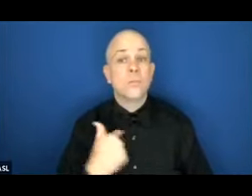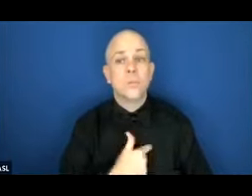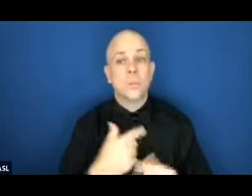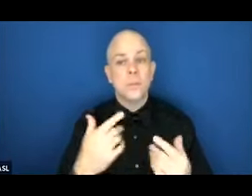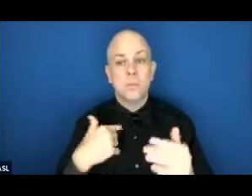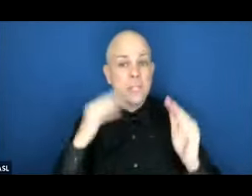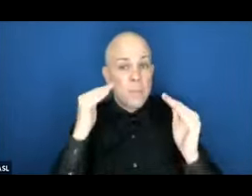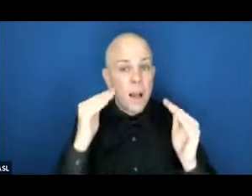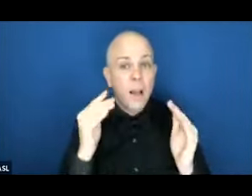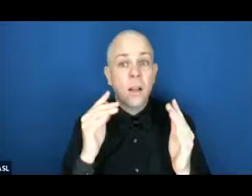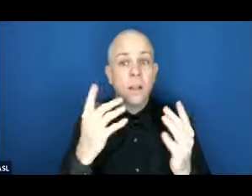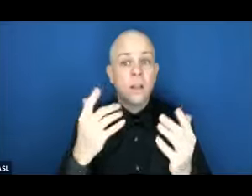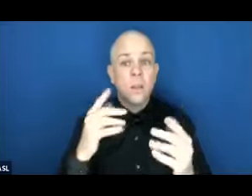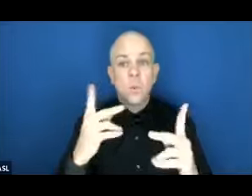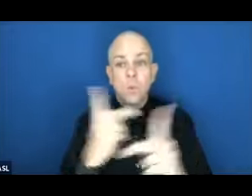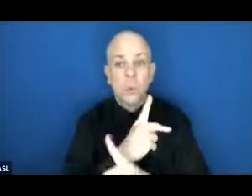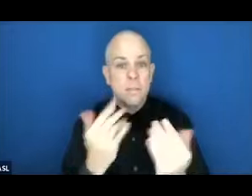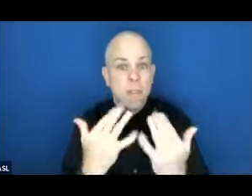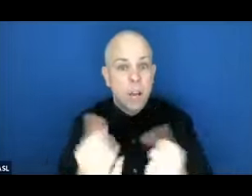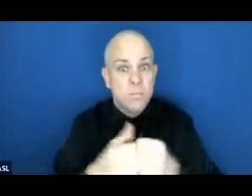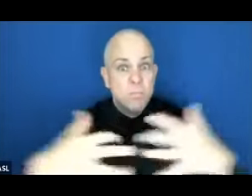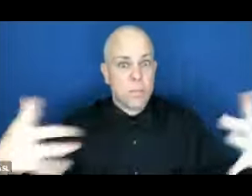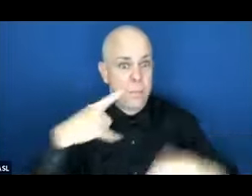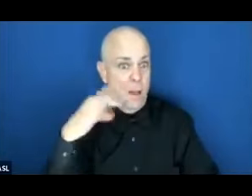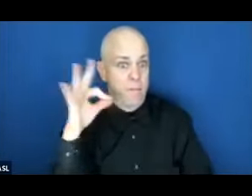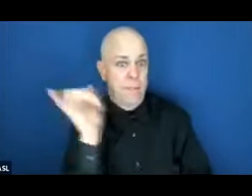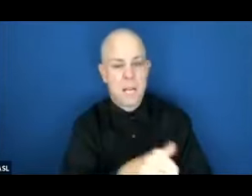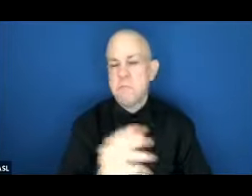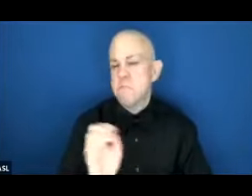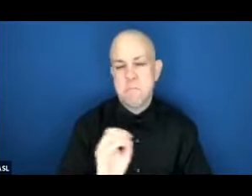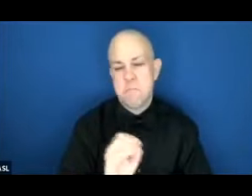concern for um you know those uh